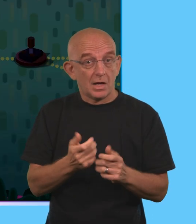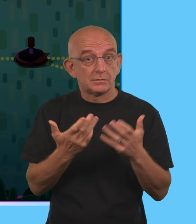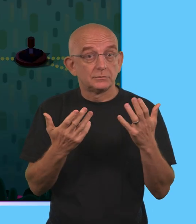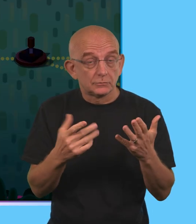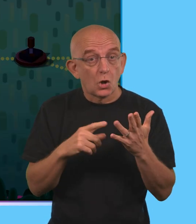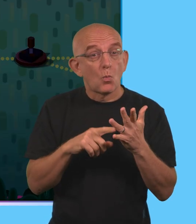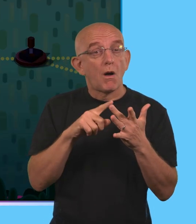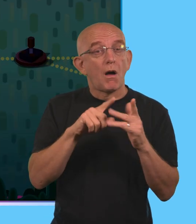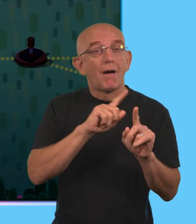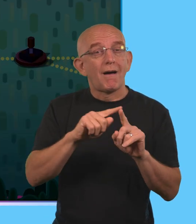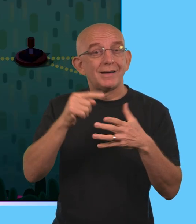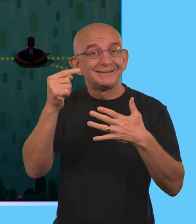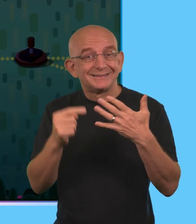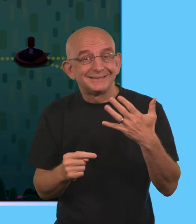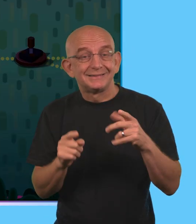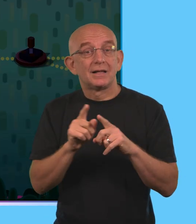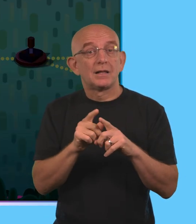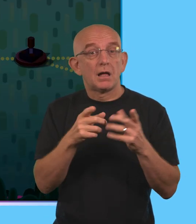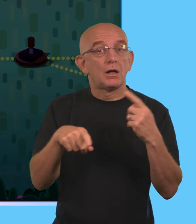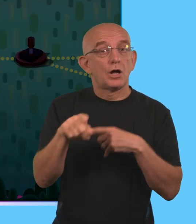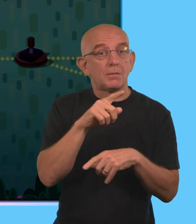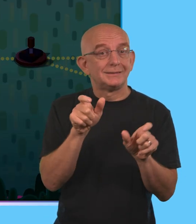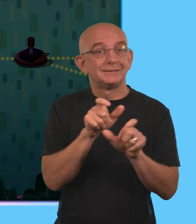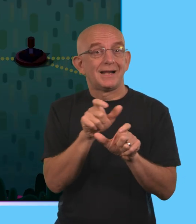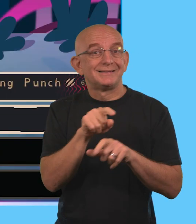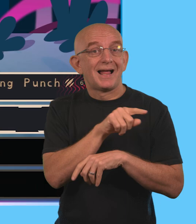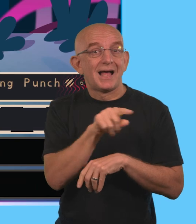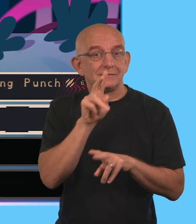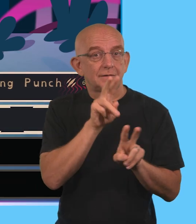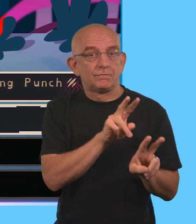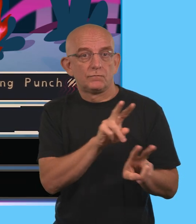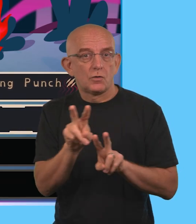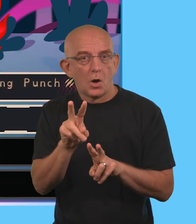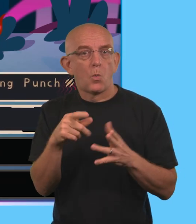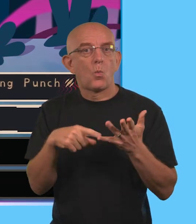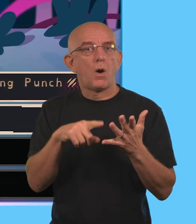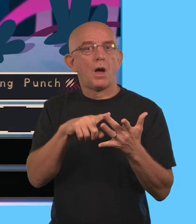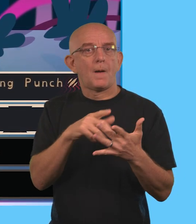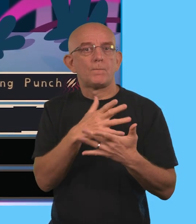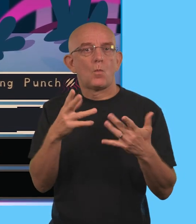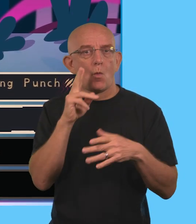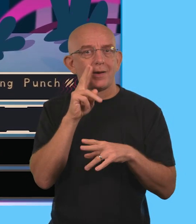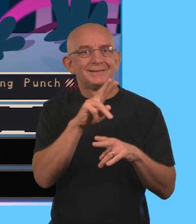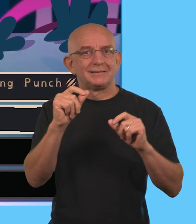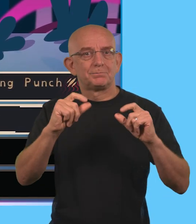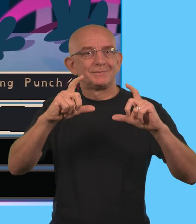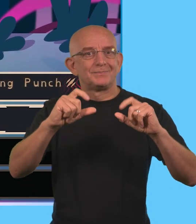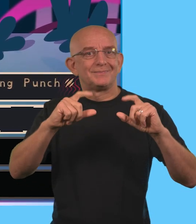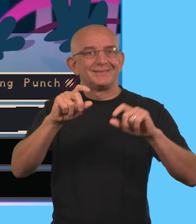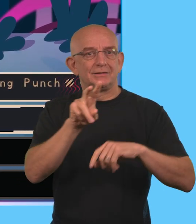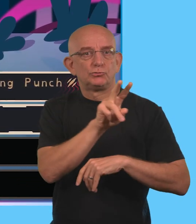Other UI features are enabling the OpenDyslexic font and scaling the UI elements or the text size.